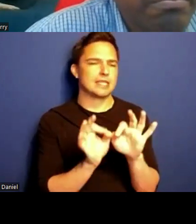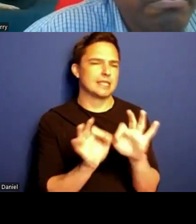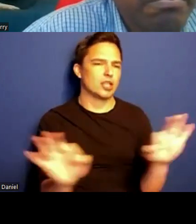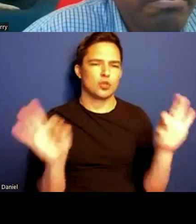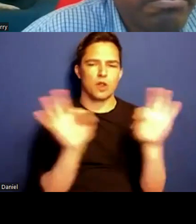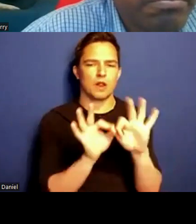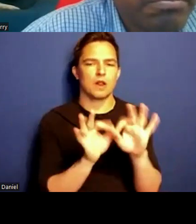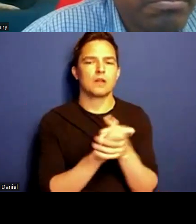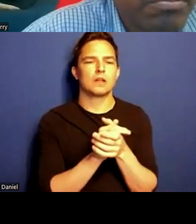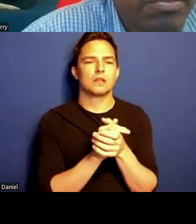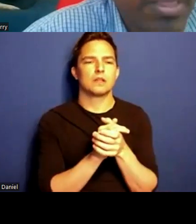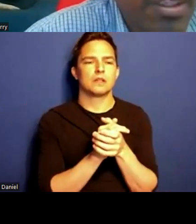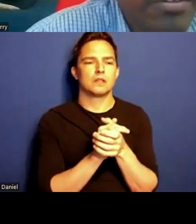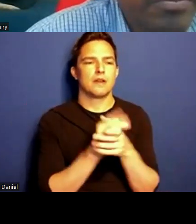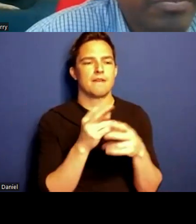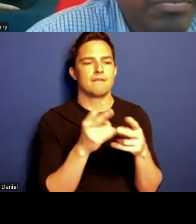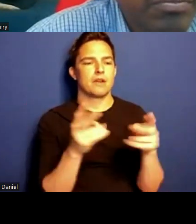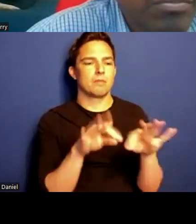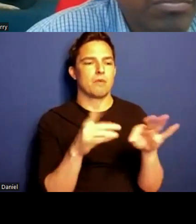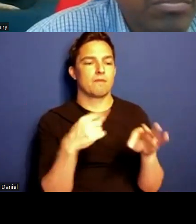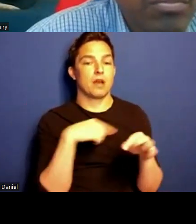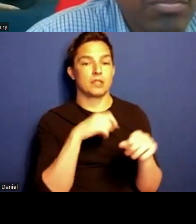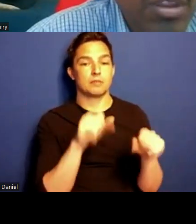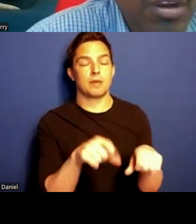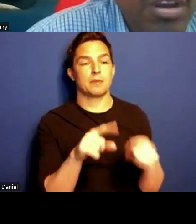you know, very important for us to be able to self-advocate